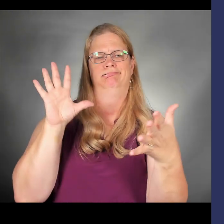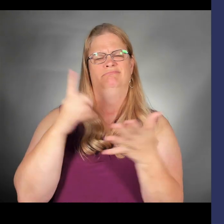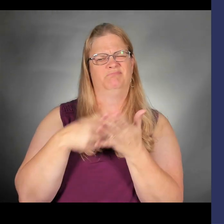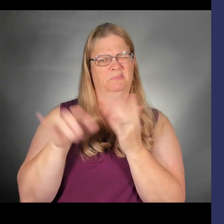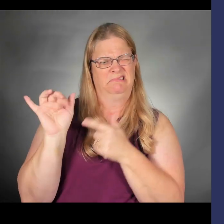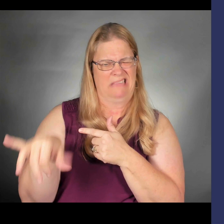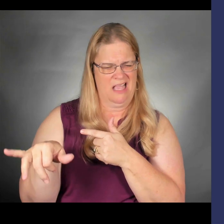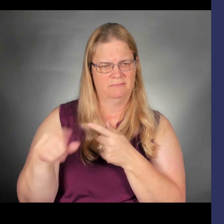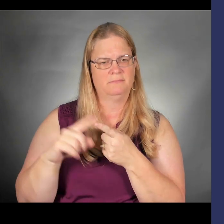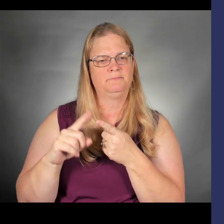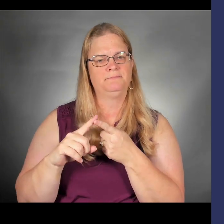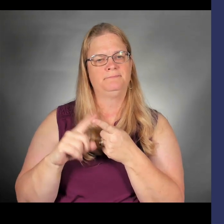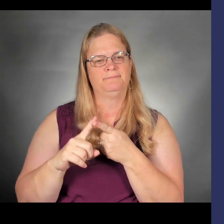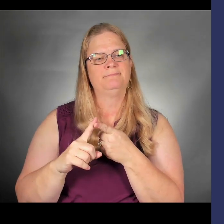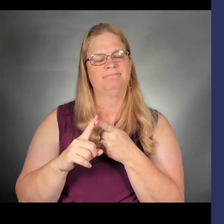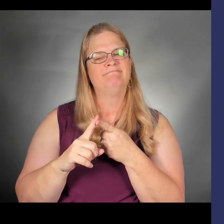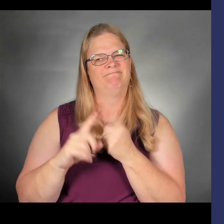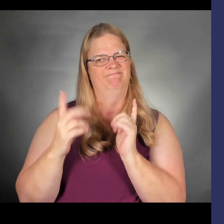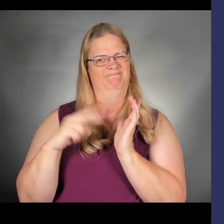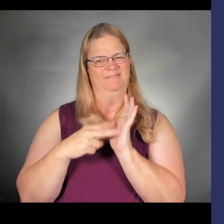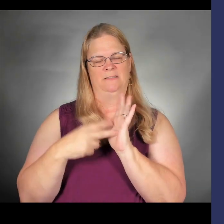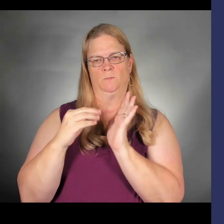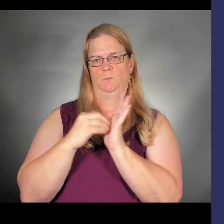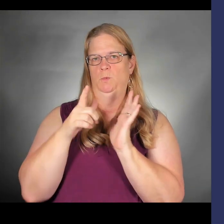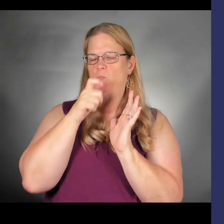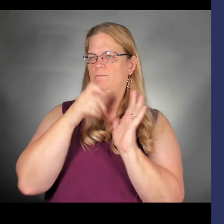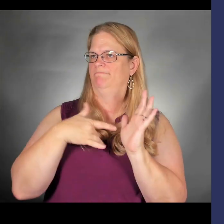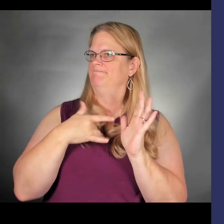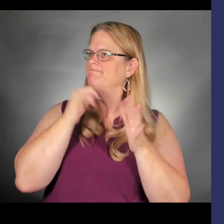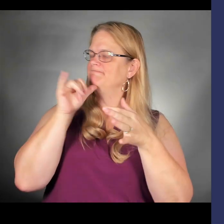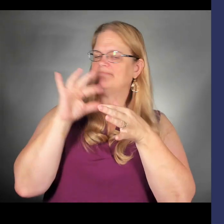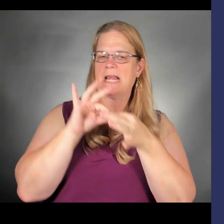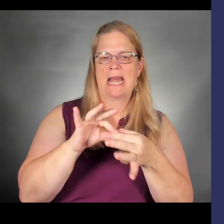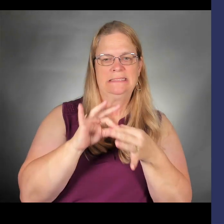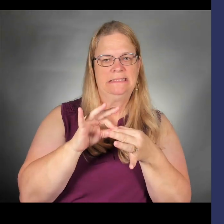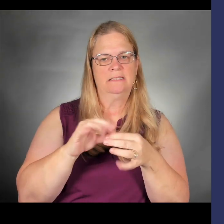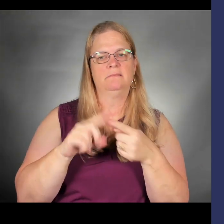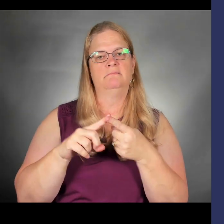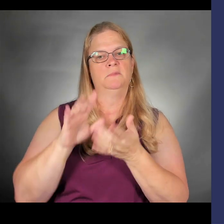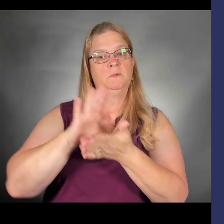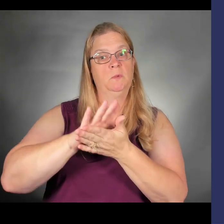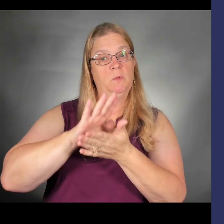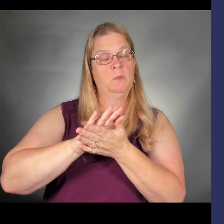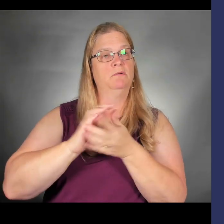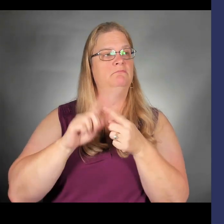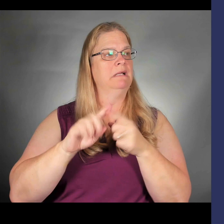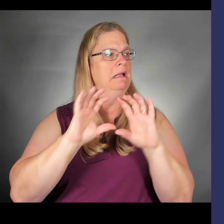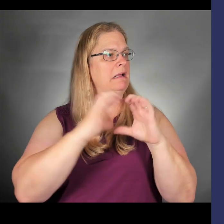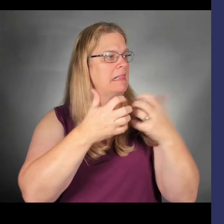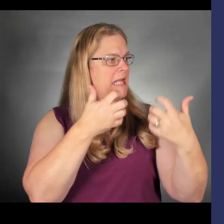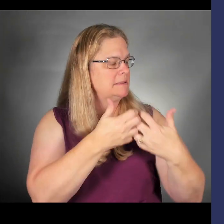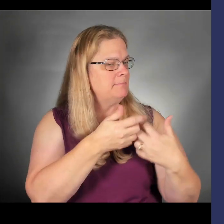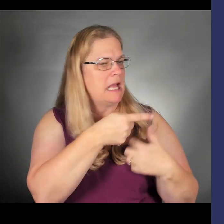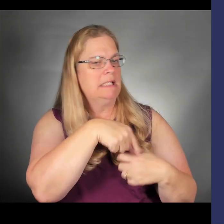Okay disconnectedness, what is that? This refers to students who are not connected to school.